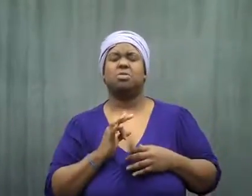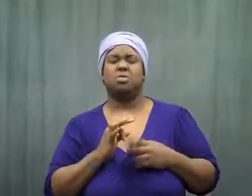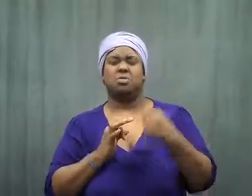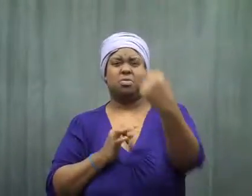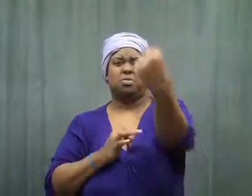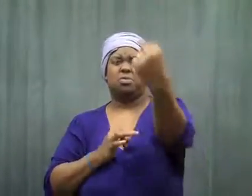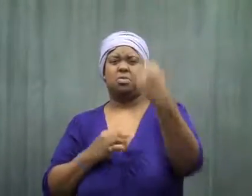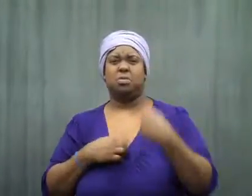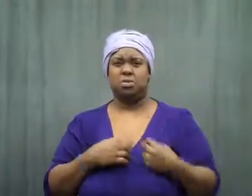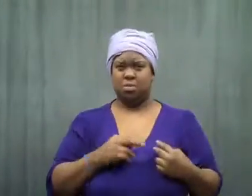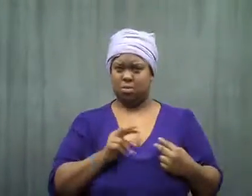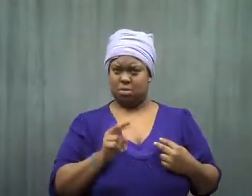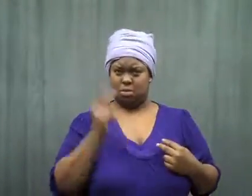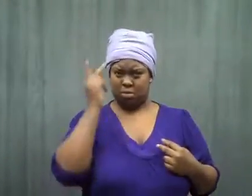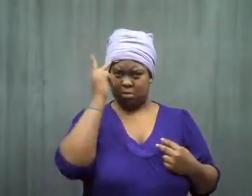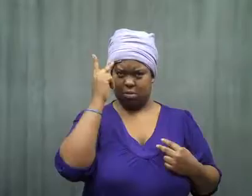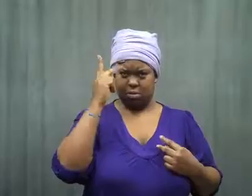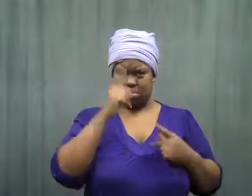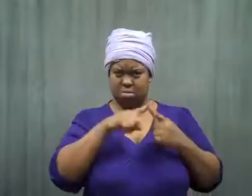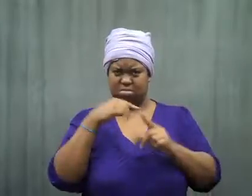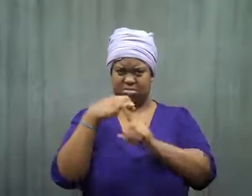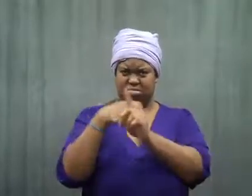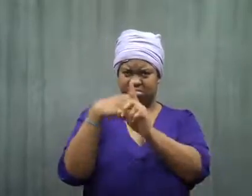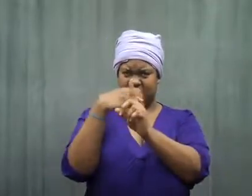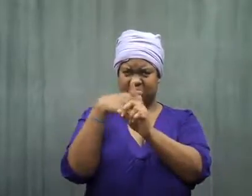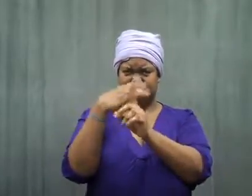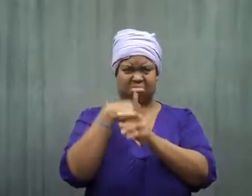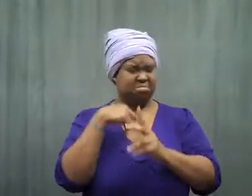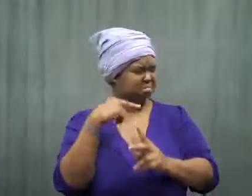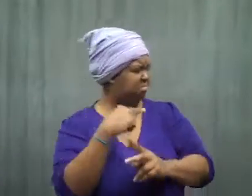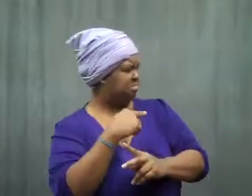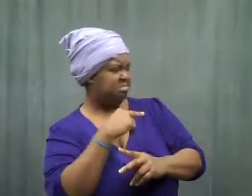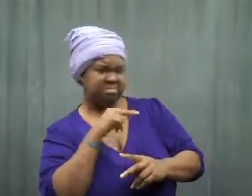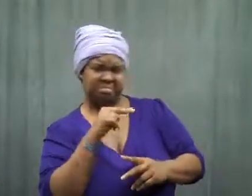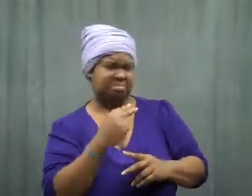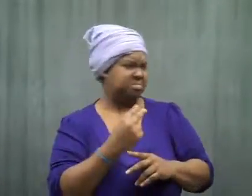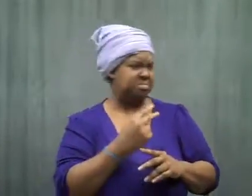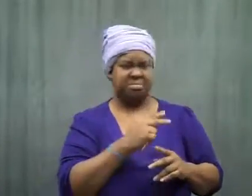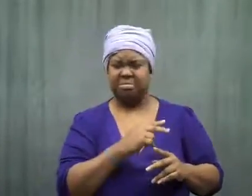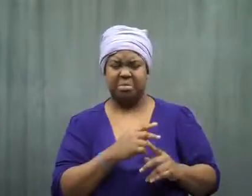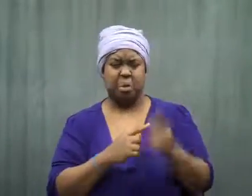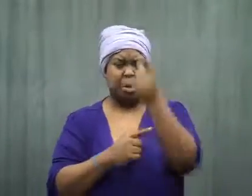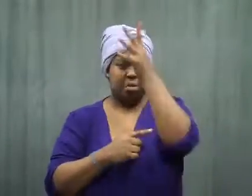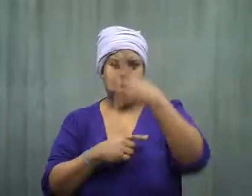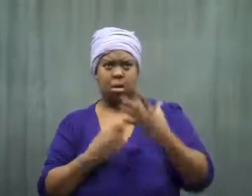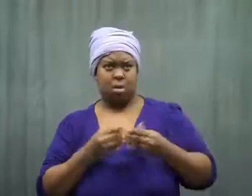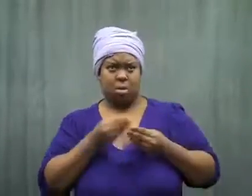He was looking my way, I got a little paranoid.